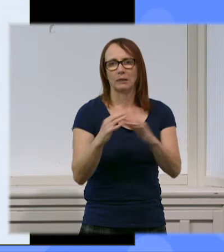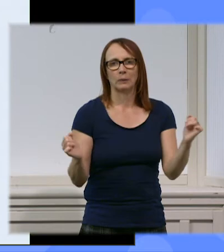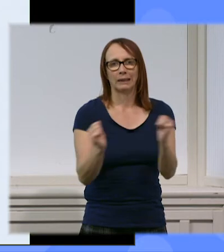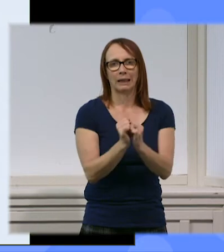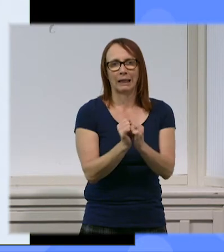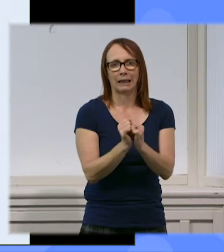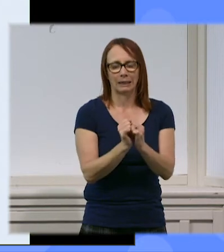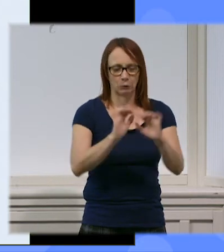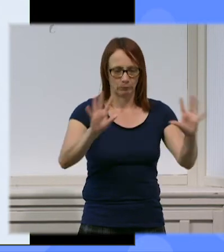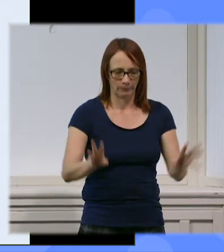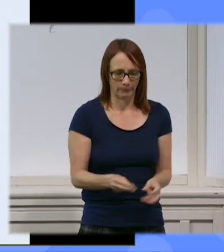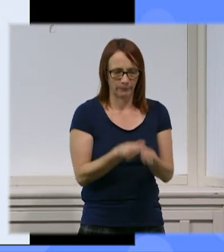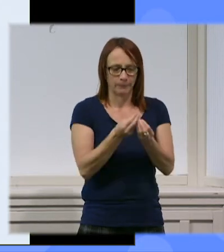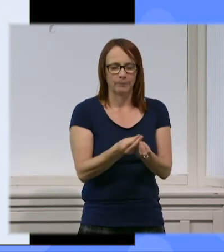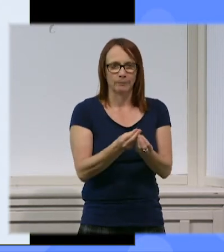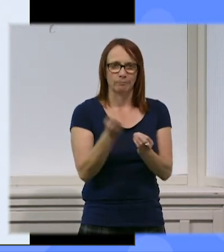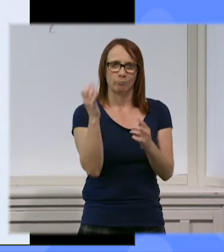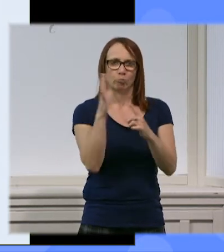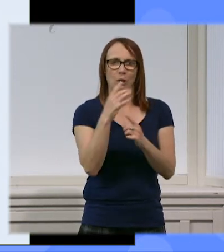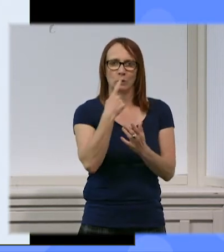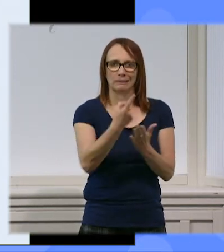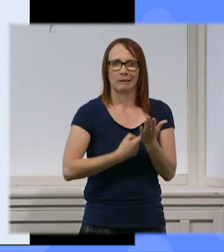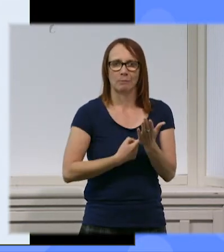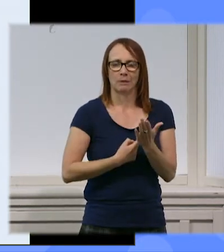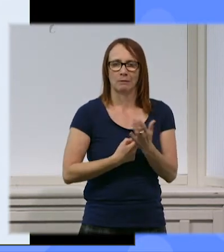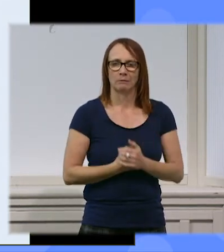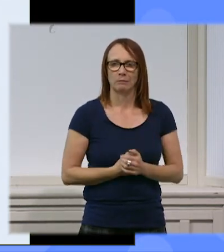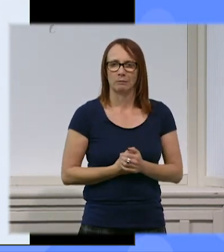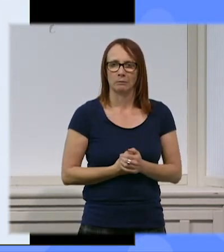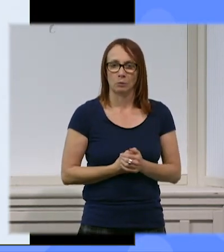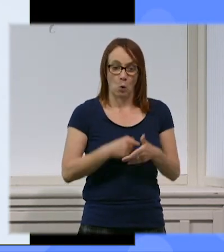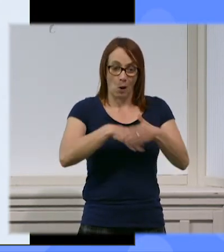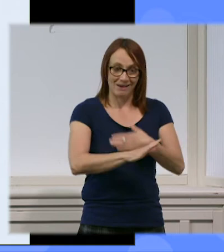priority statement and these range from eradicate in work property to have a